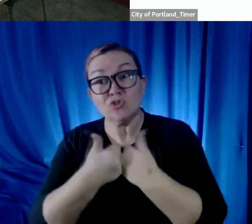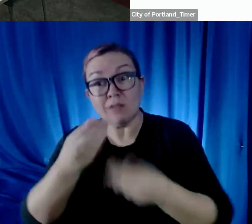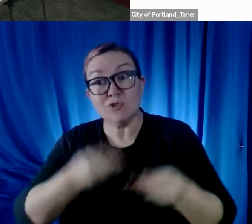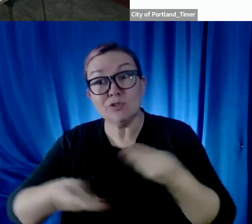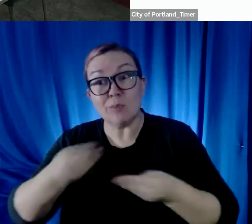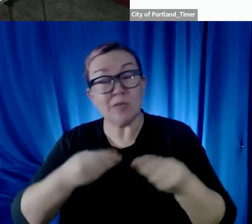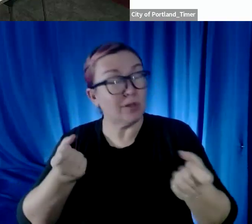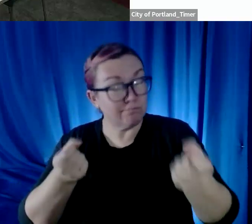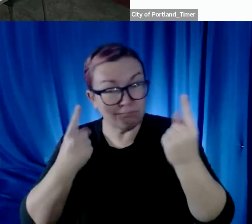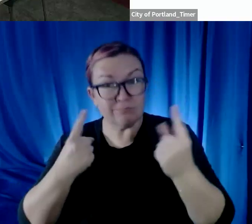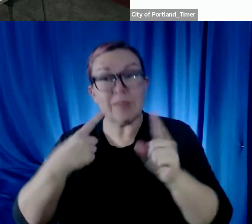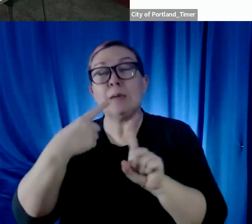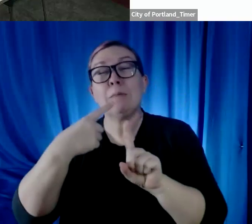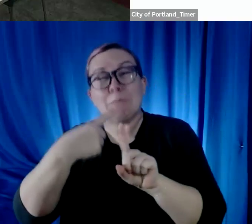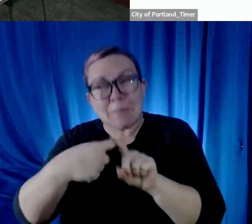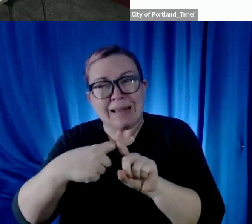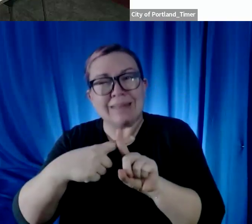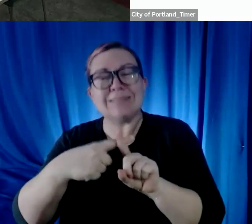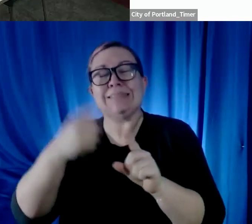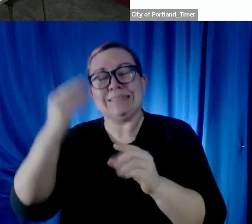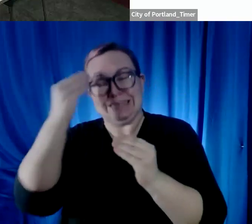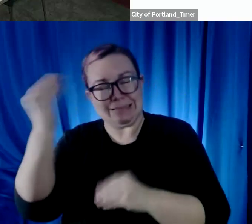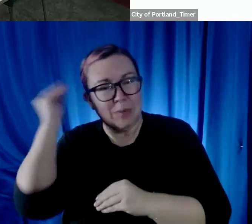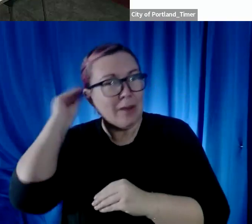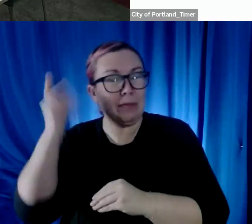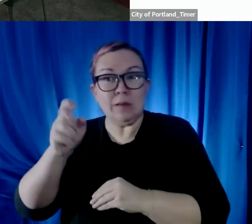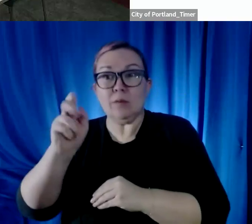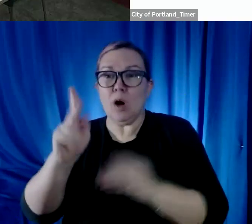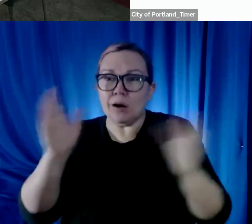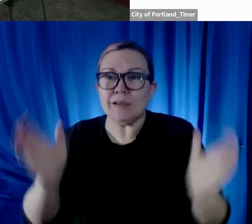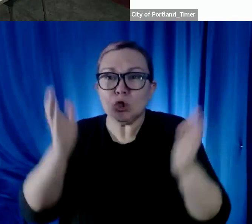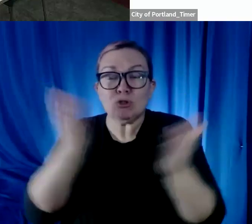And I would also ask you to keep in mind that our park system drives economic activity and population growth.